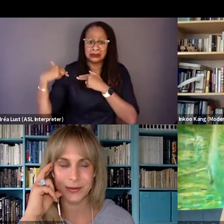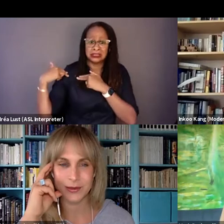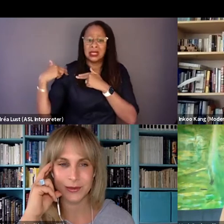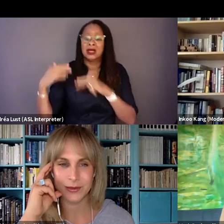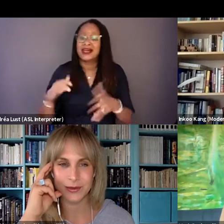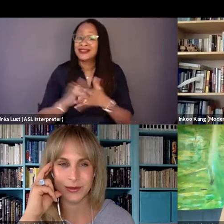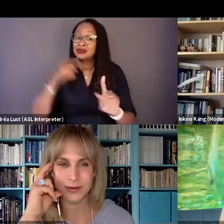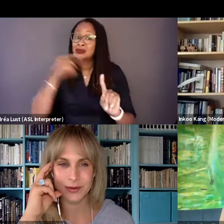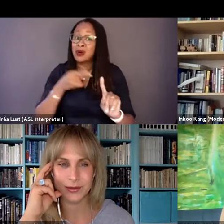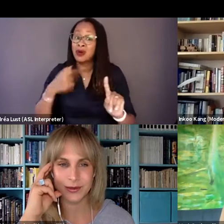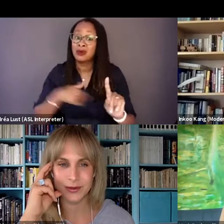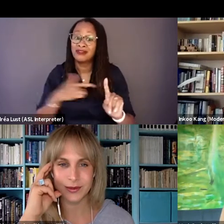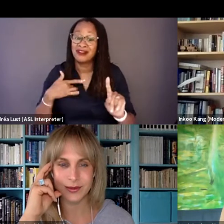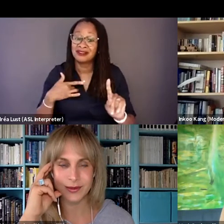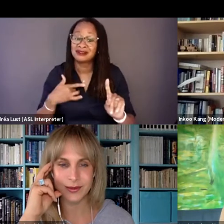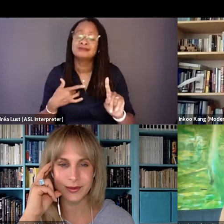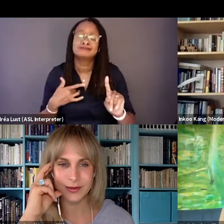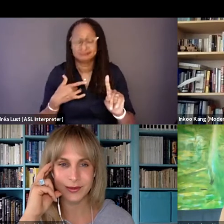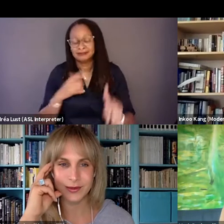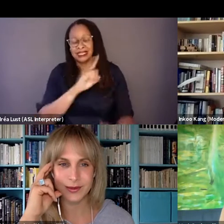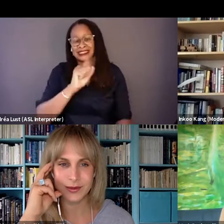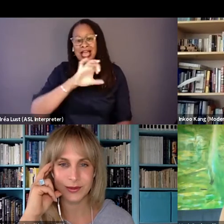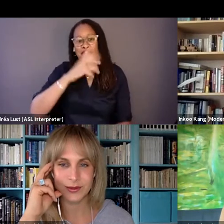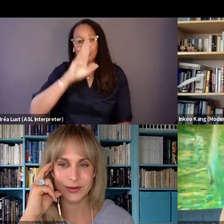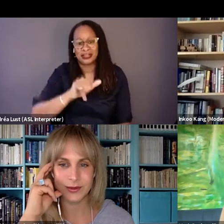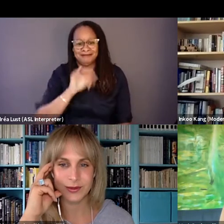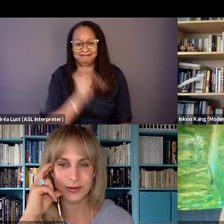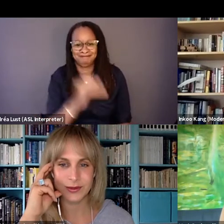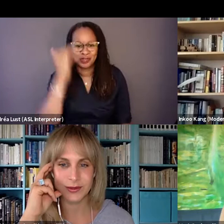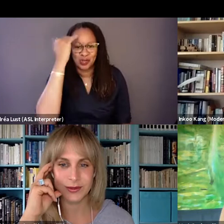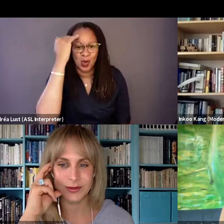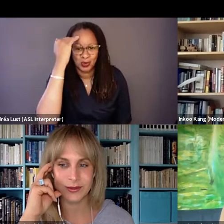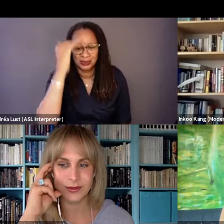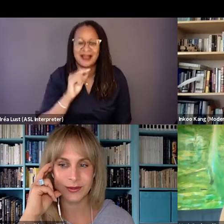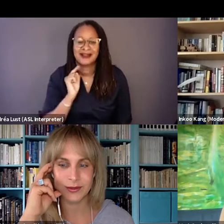where we felt like Zackary knows this stuff. Zackary feels this stuff.